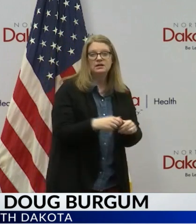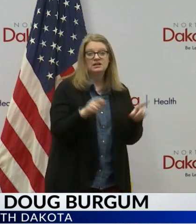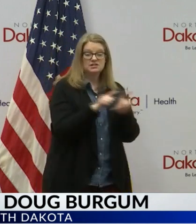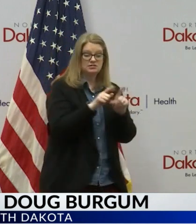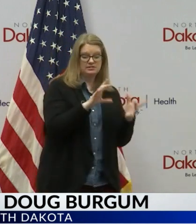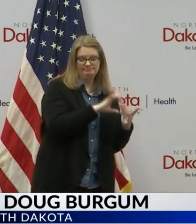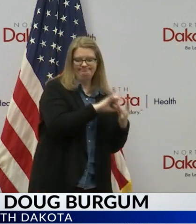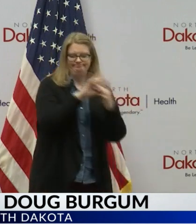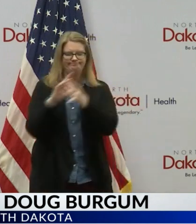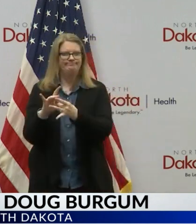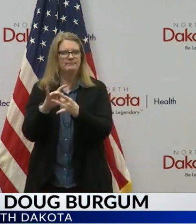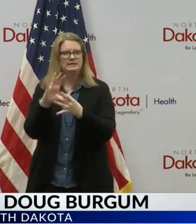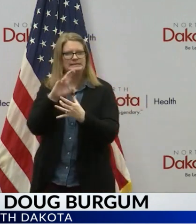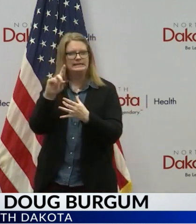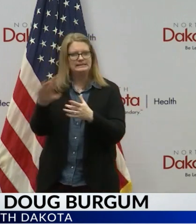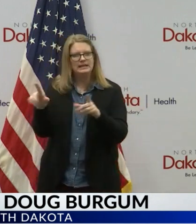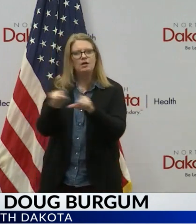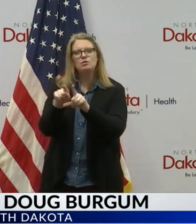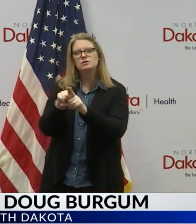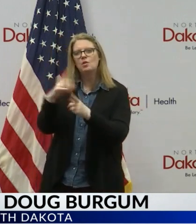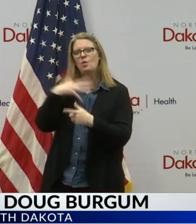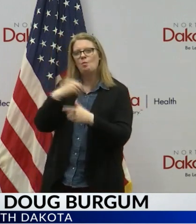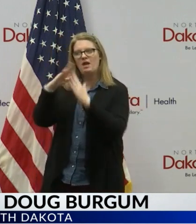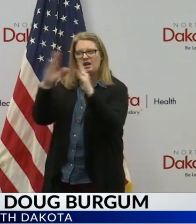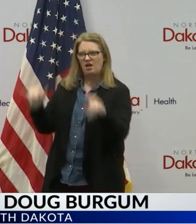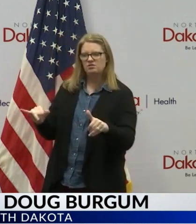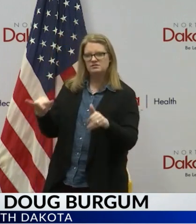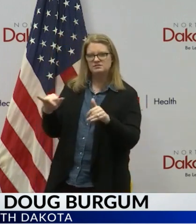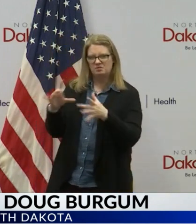AND THE READ OUT FROM ALL THAT